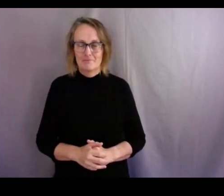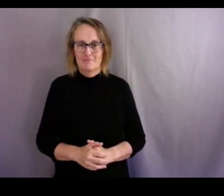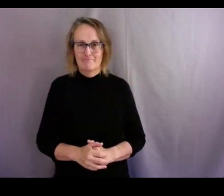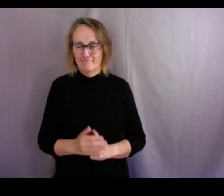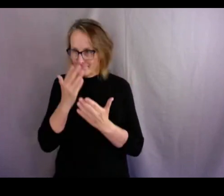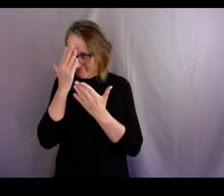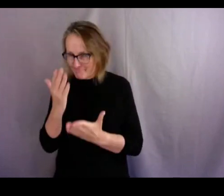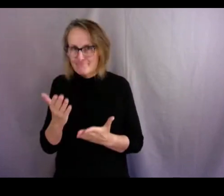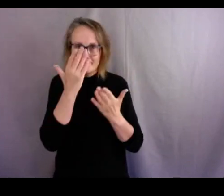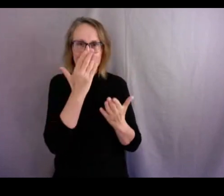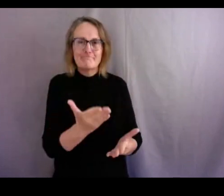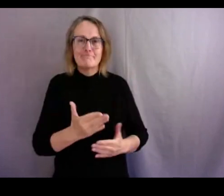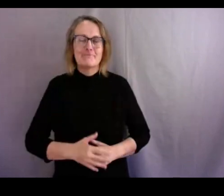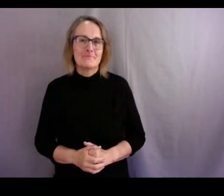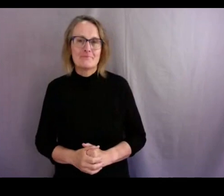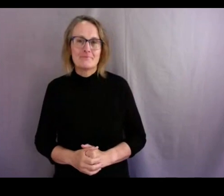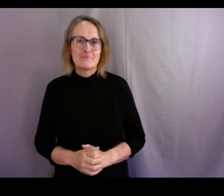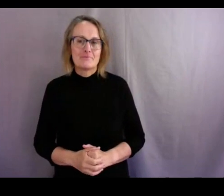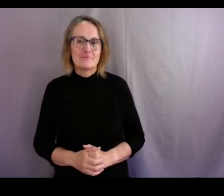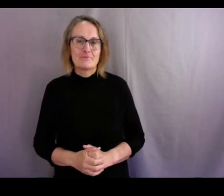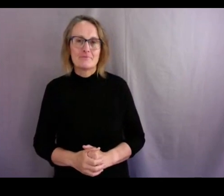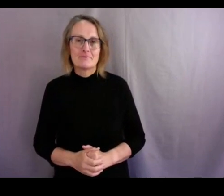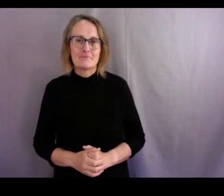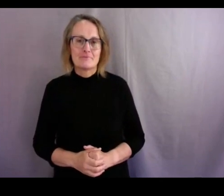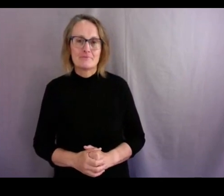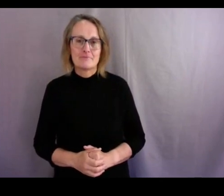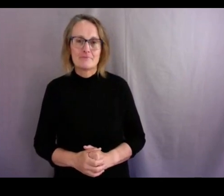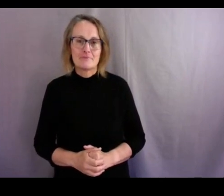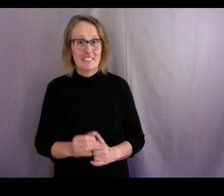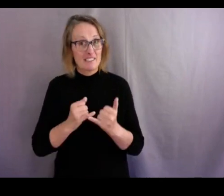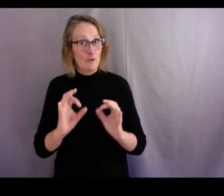It's really special that this takes place